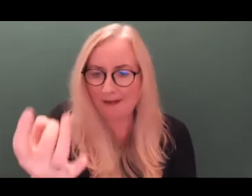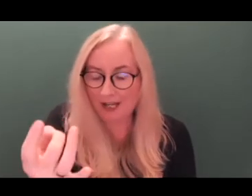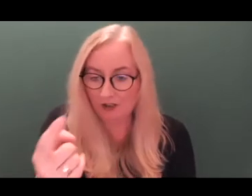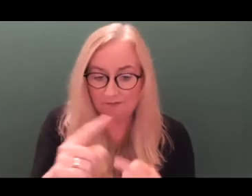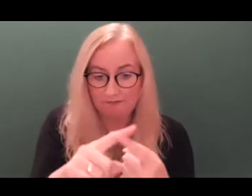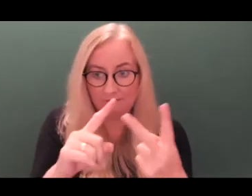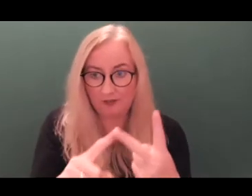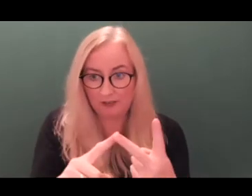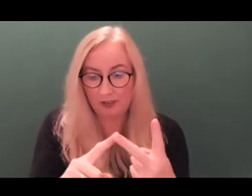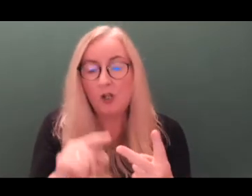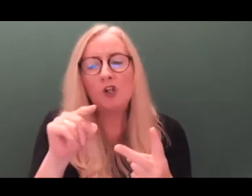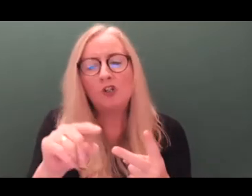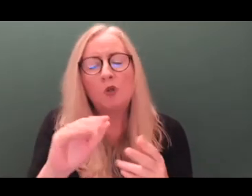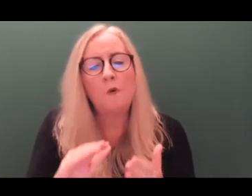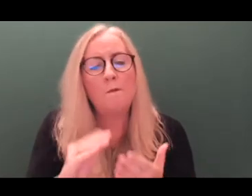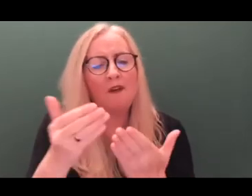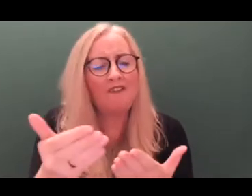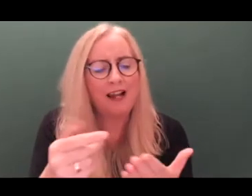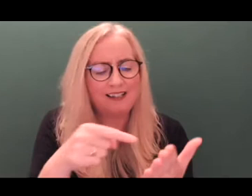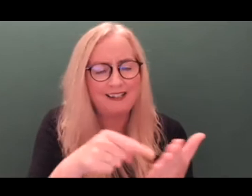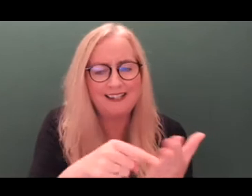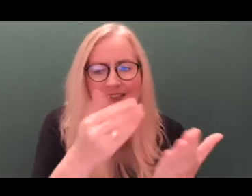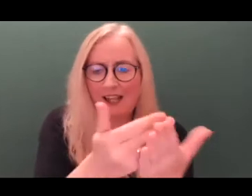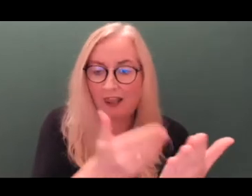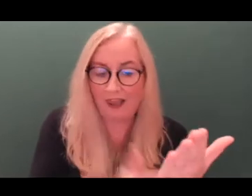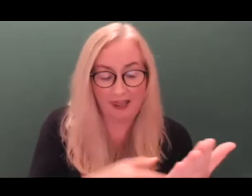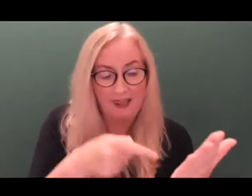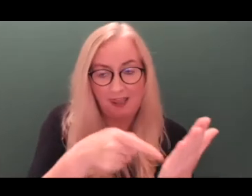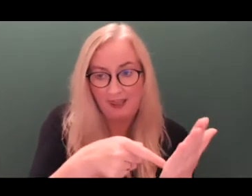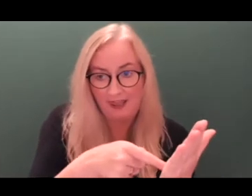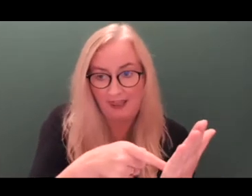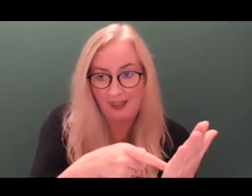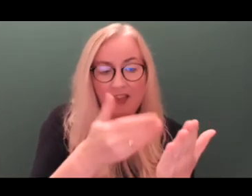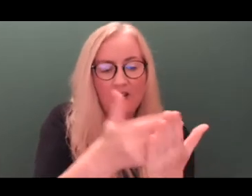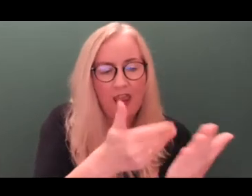The provision of legislation in the provision in the legislation for the appointment of a